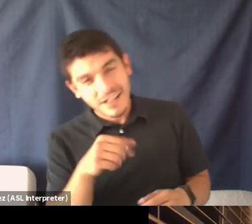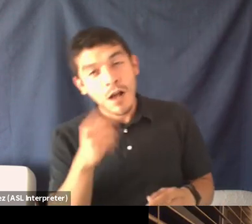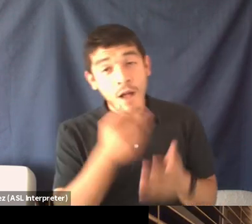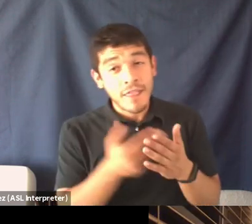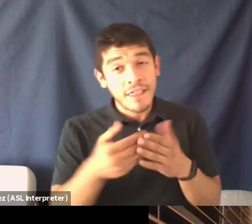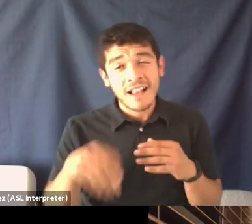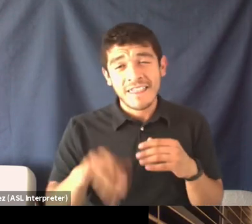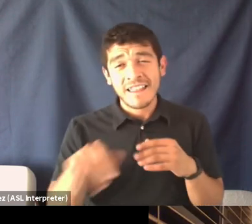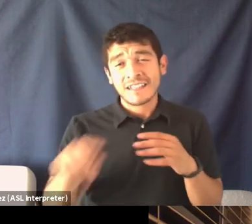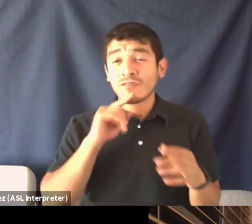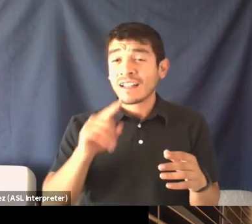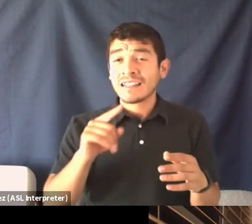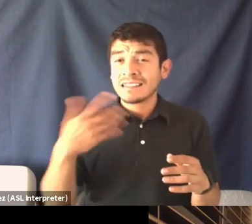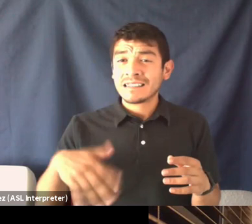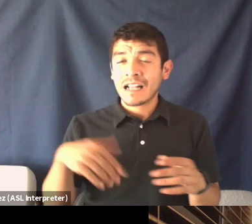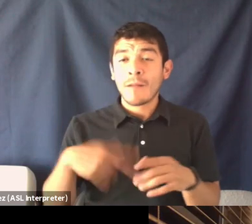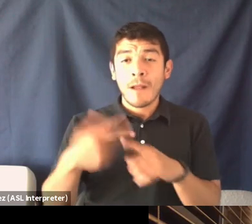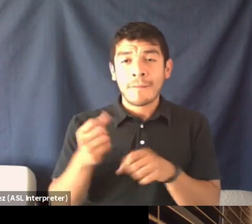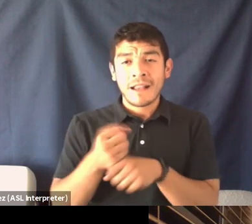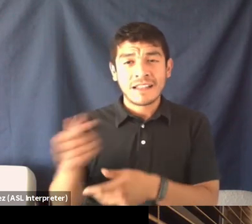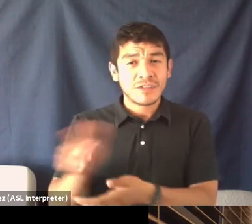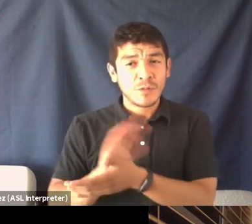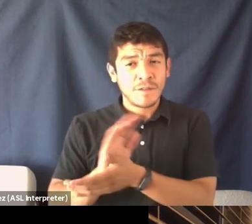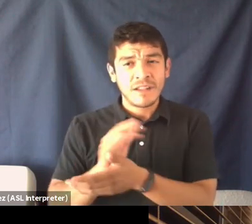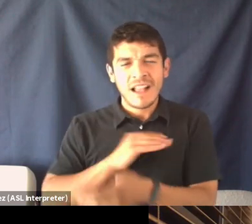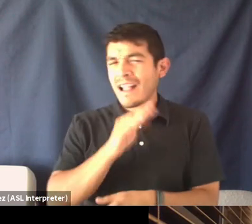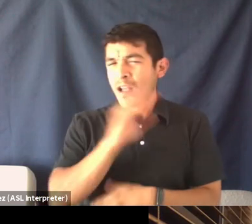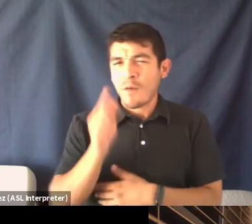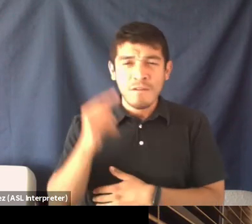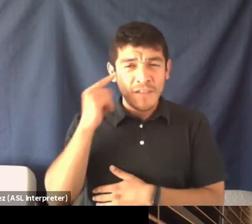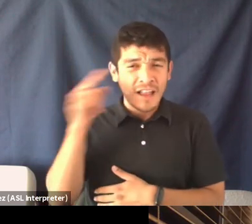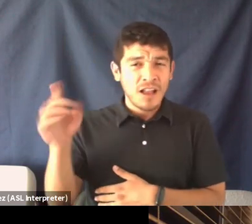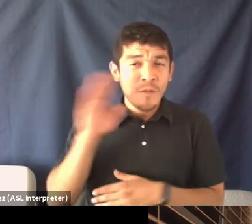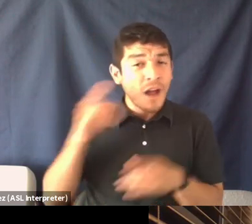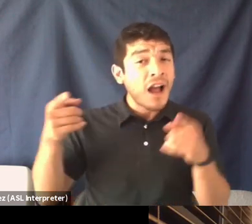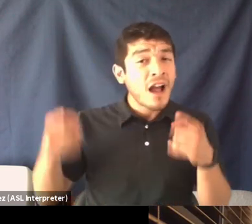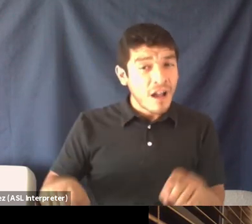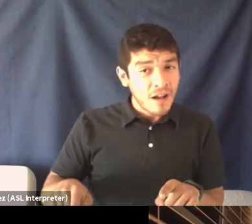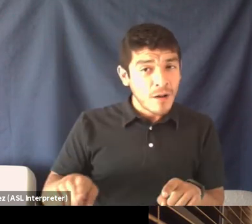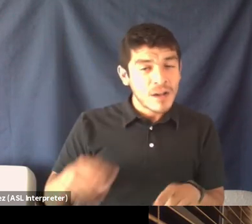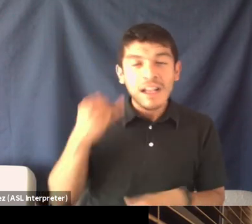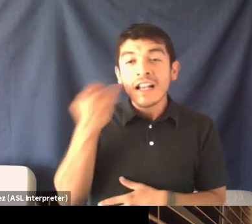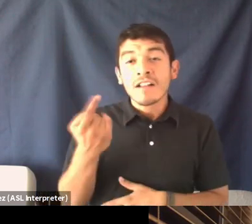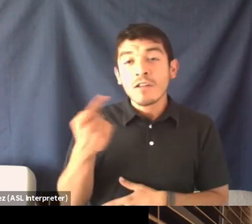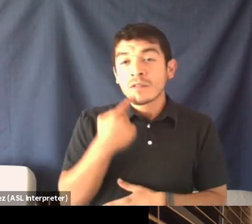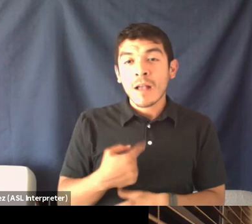intense about making the film. And I would never have thought that this would happen when, if someone were to tell you, you were making a film about retirees